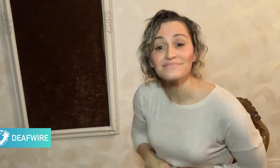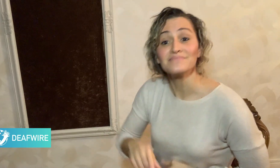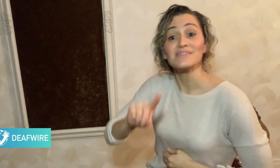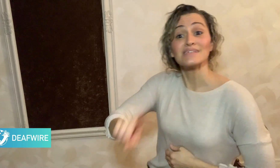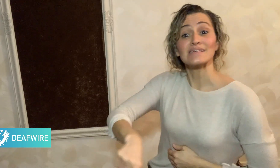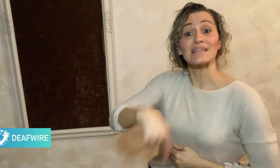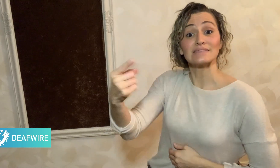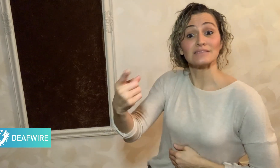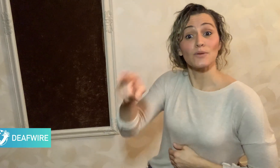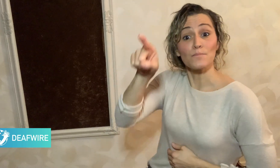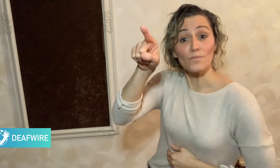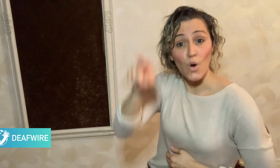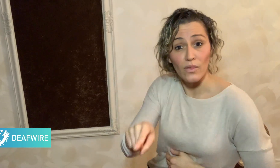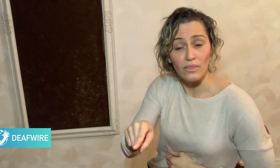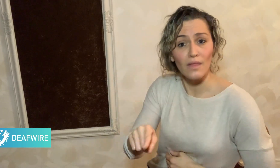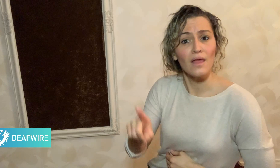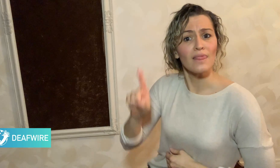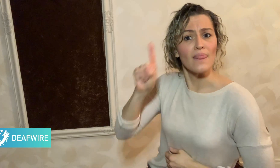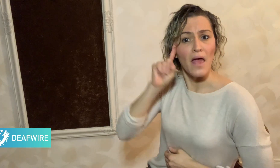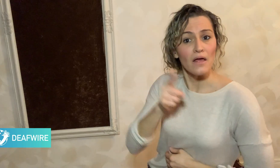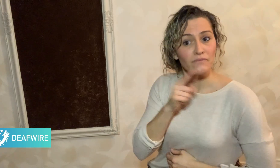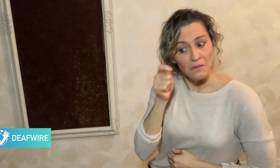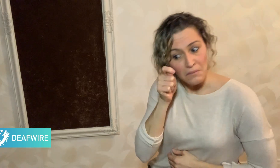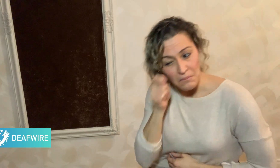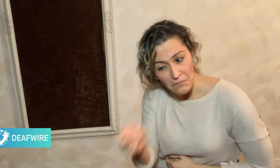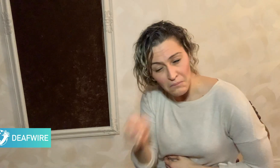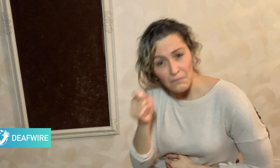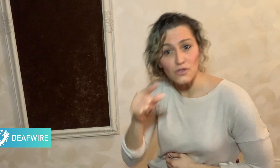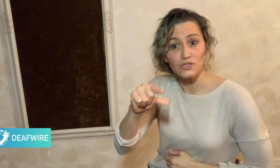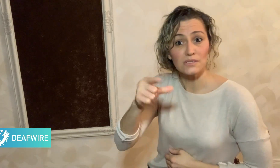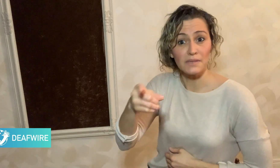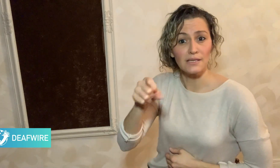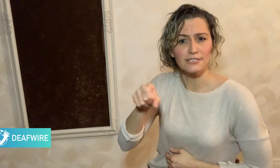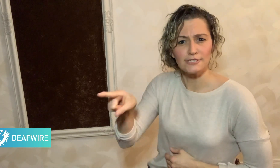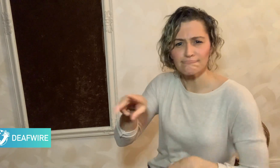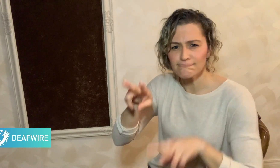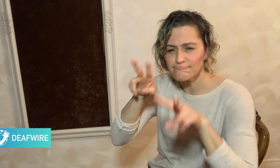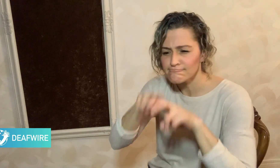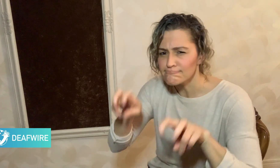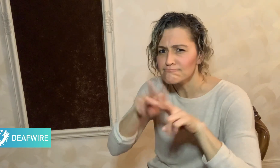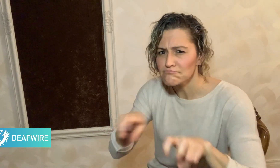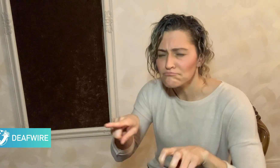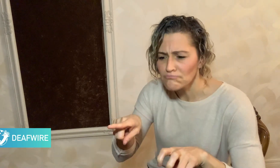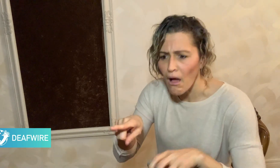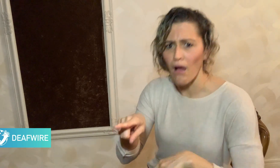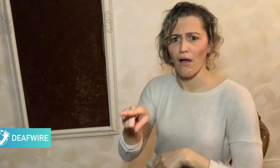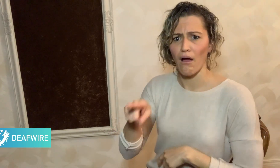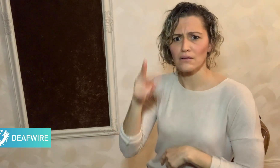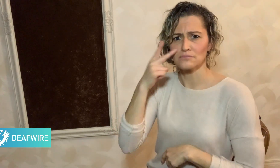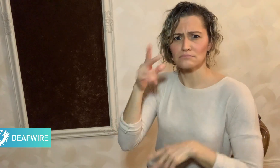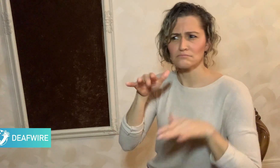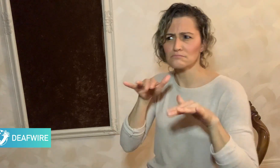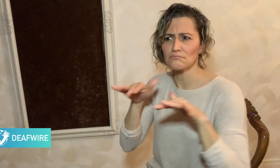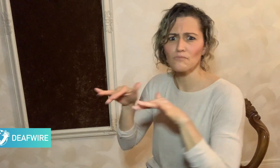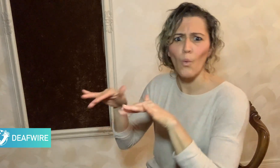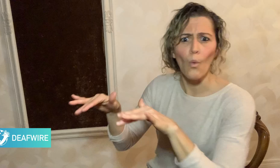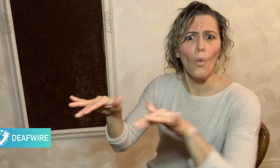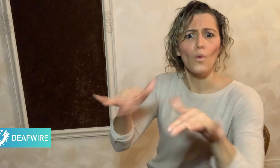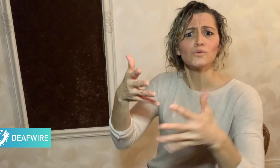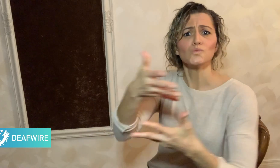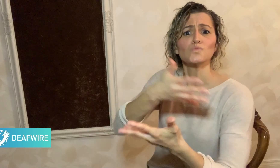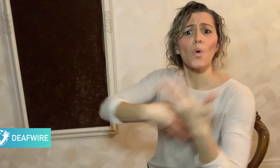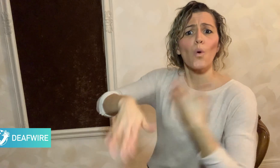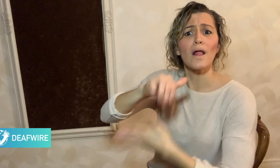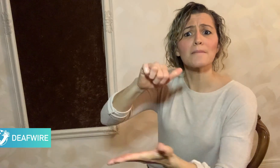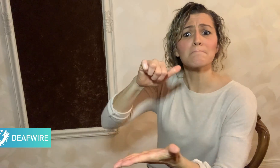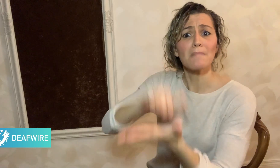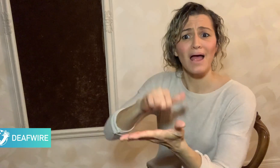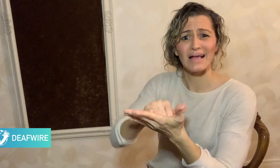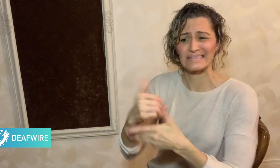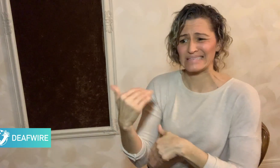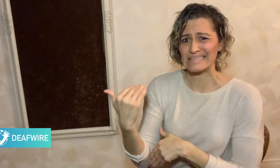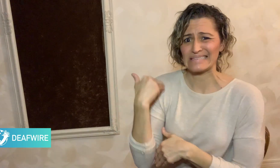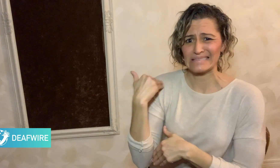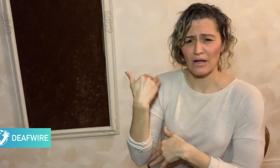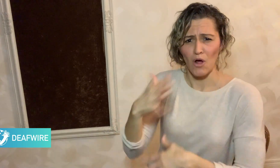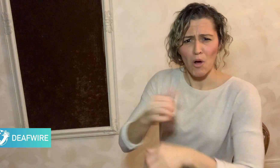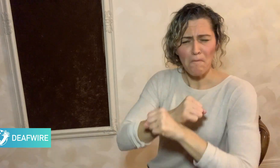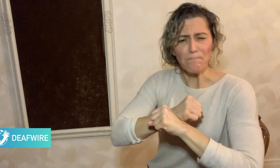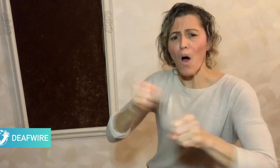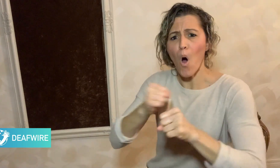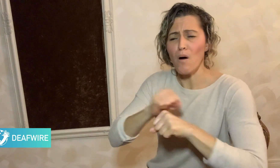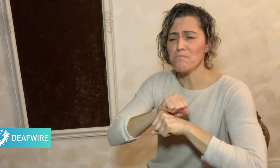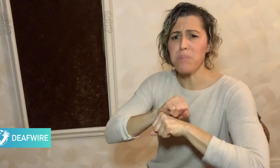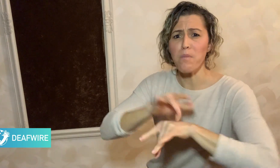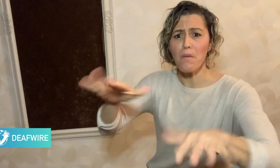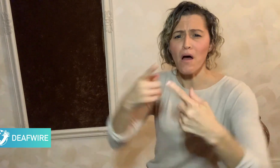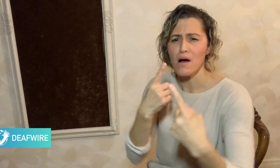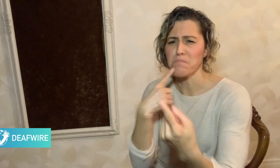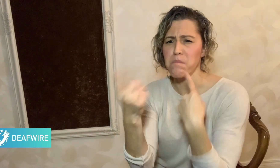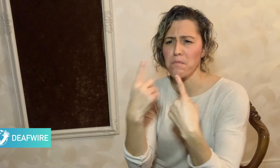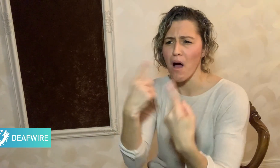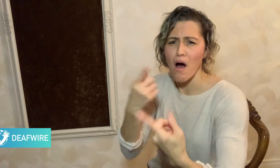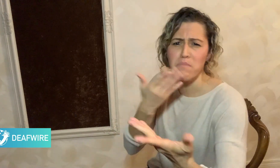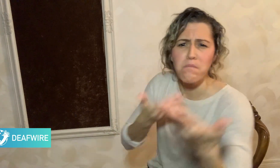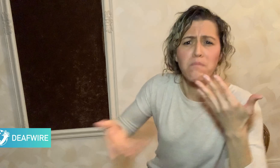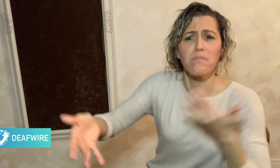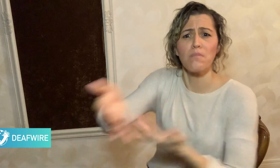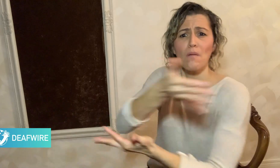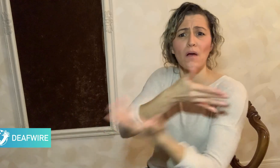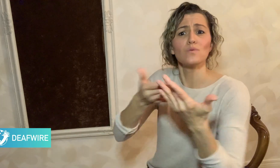Next month, DeafGPS will discuss “Elitism in the Deaf Community,”